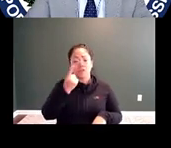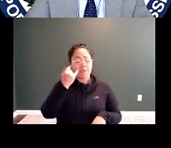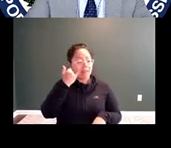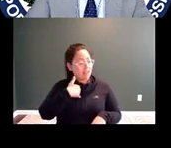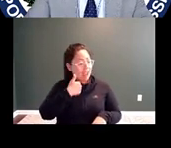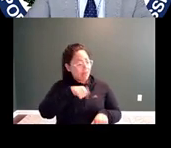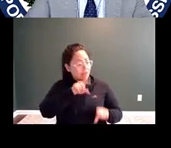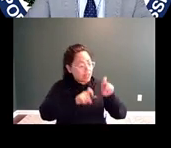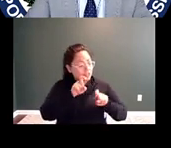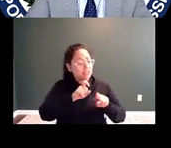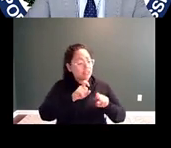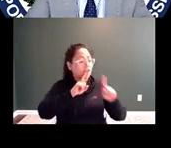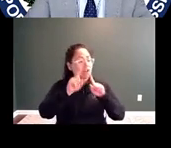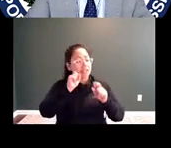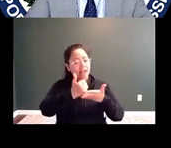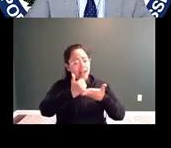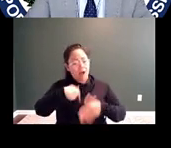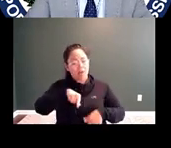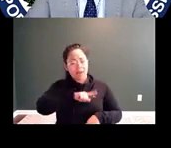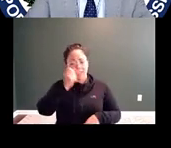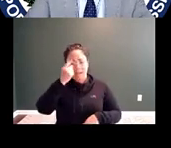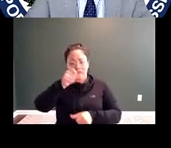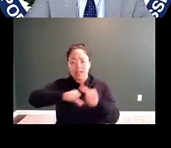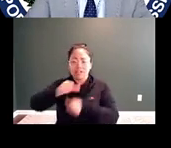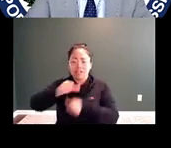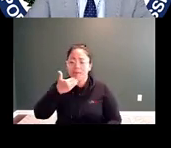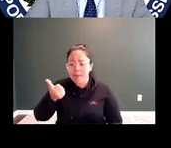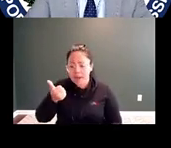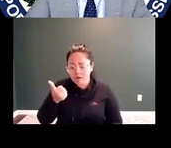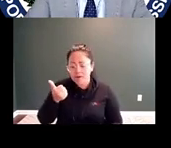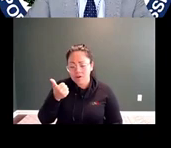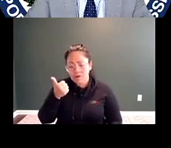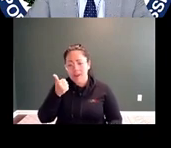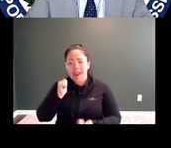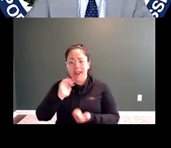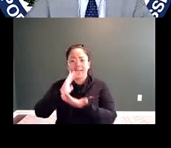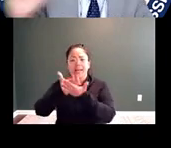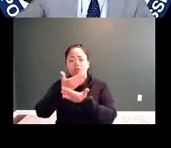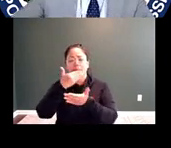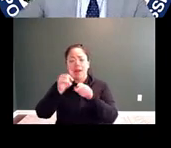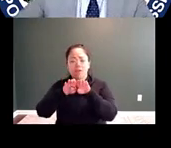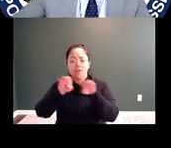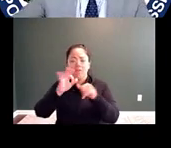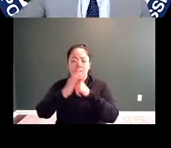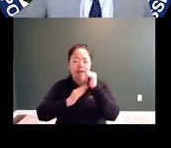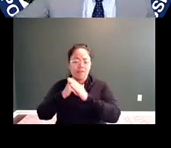and have conversations that can really help us understand one another better and get to a different level of comfort in discussing those things.